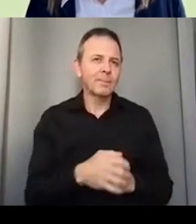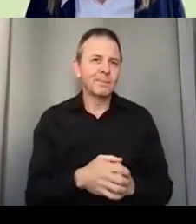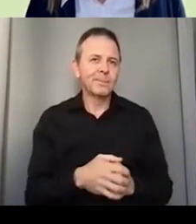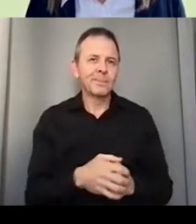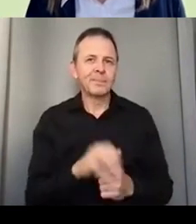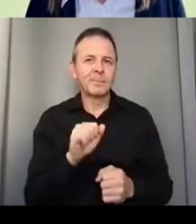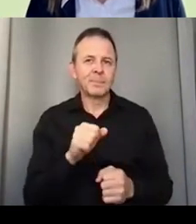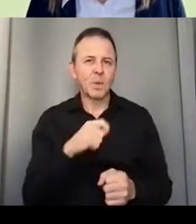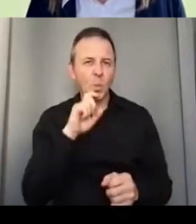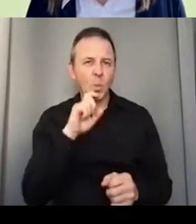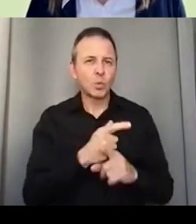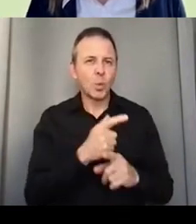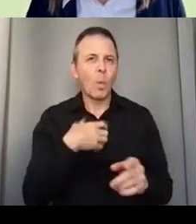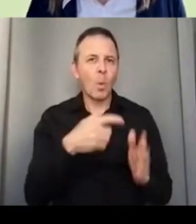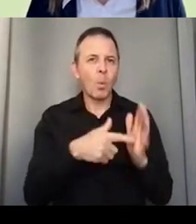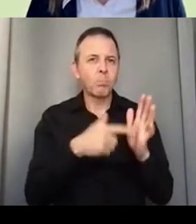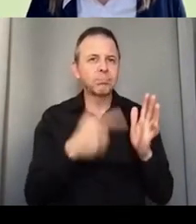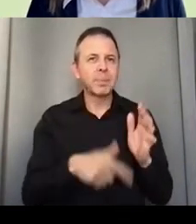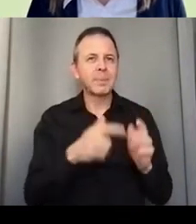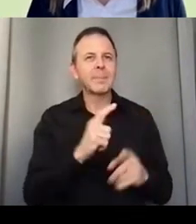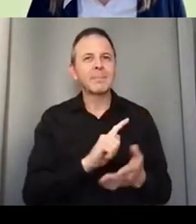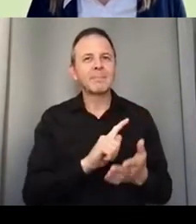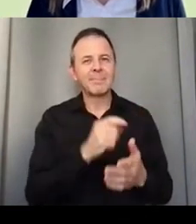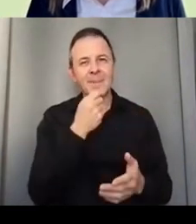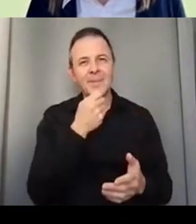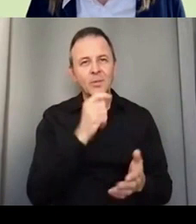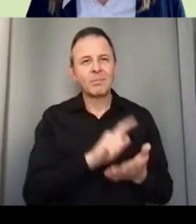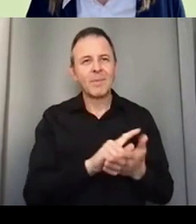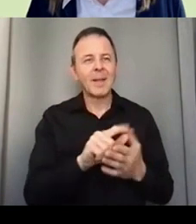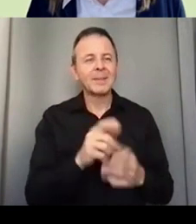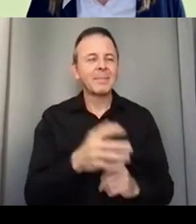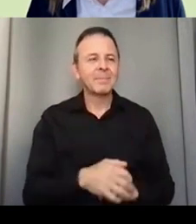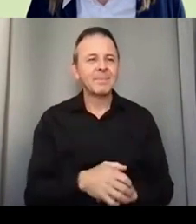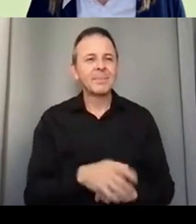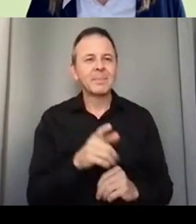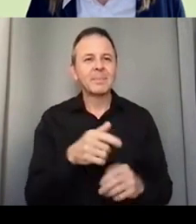about that in a minute so looking at the next slide